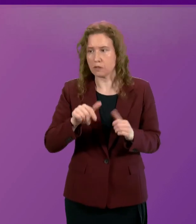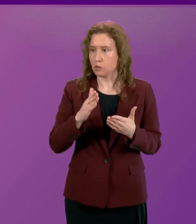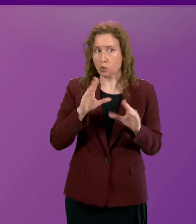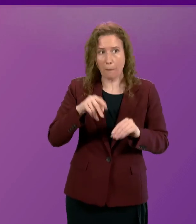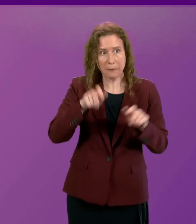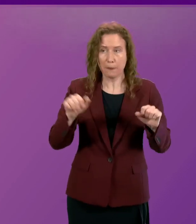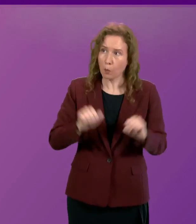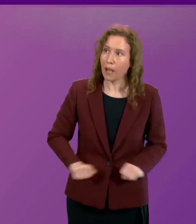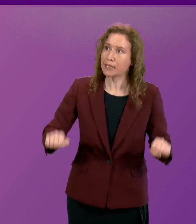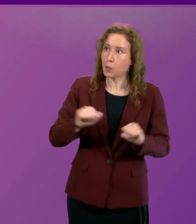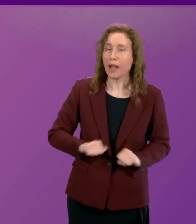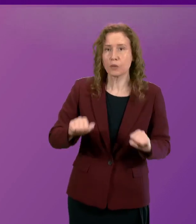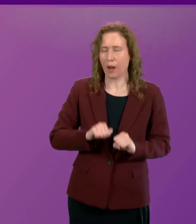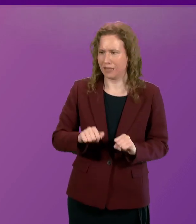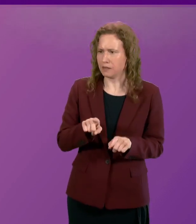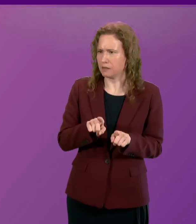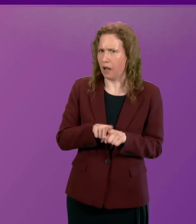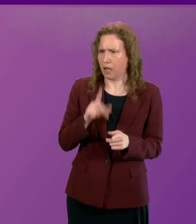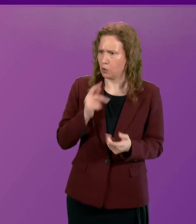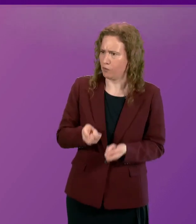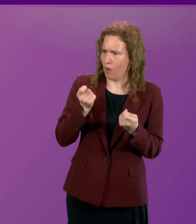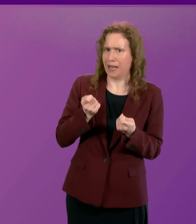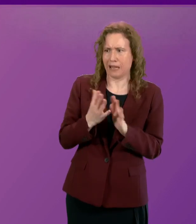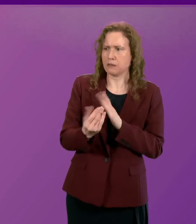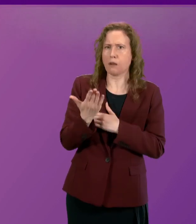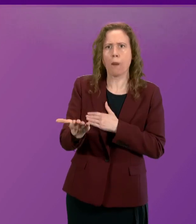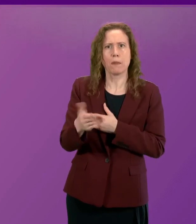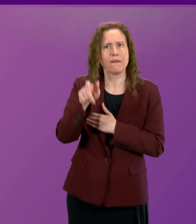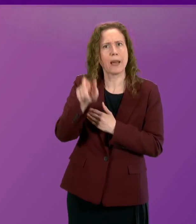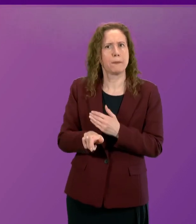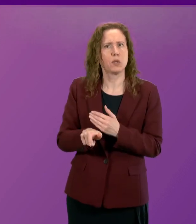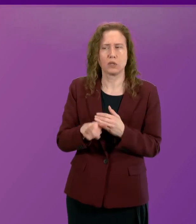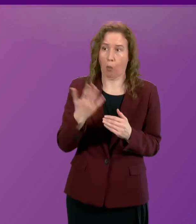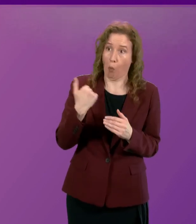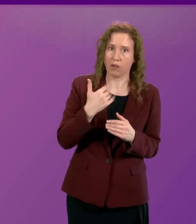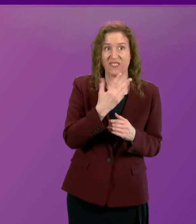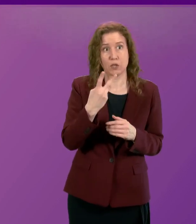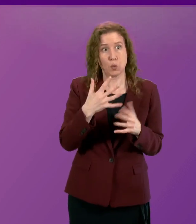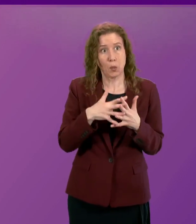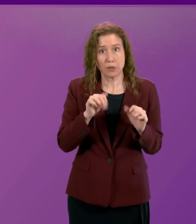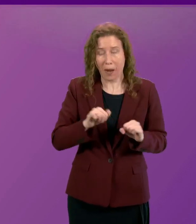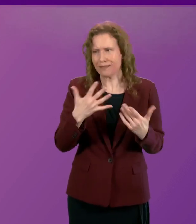long as the person has done in the case that Dr Gulhane has put to me. The Government is